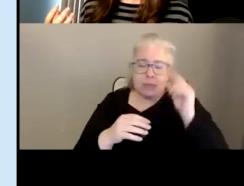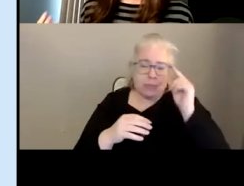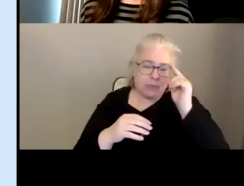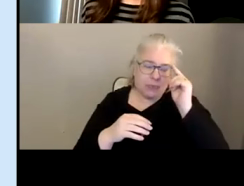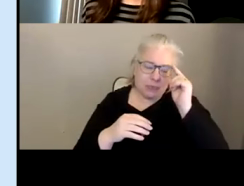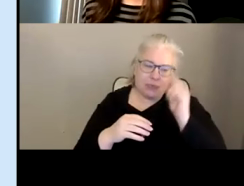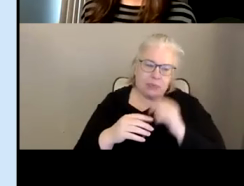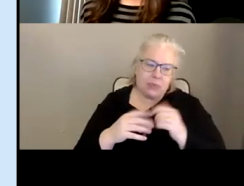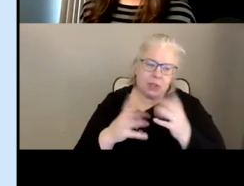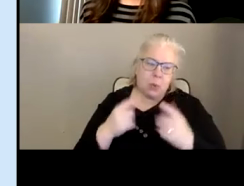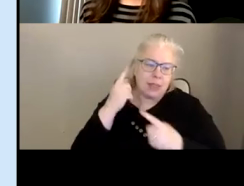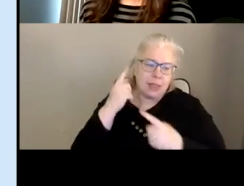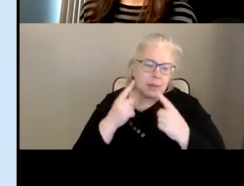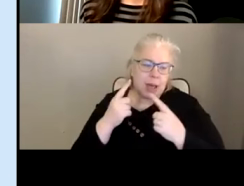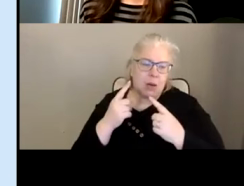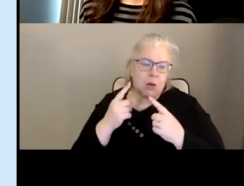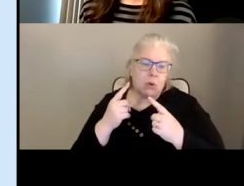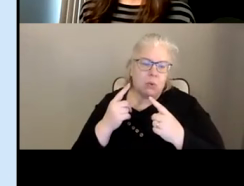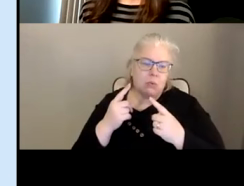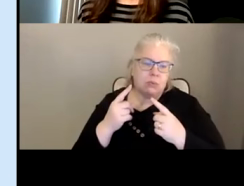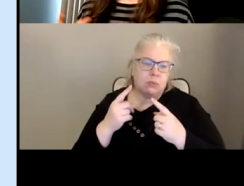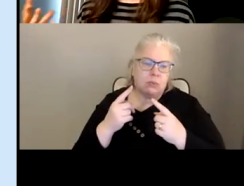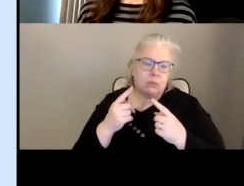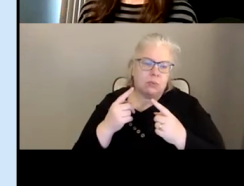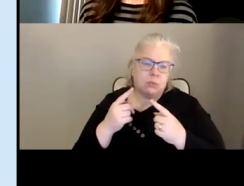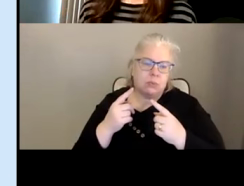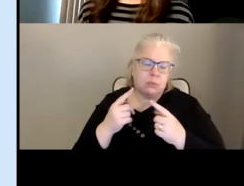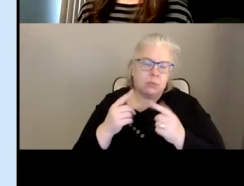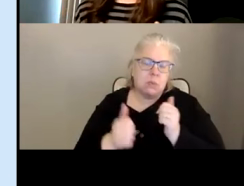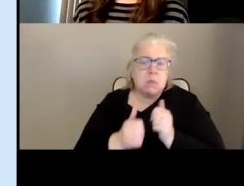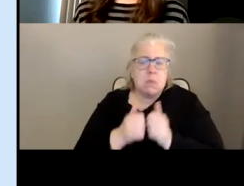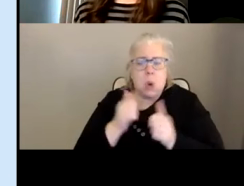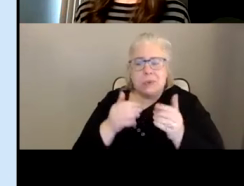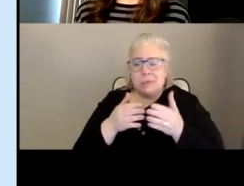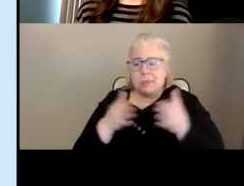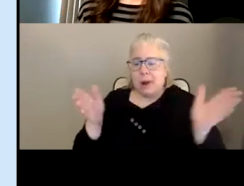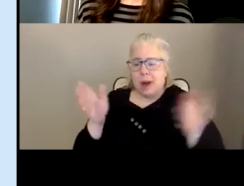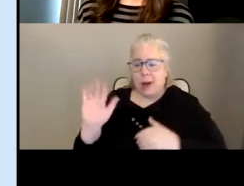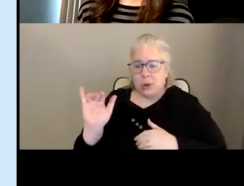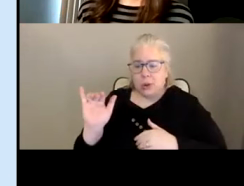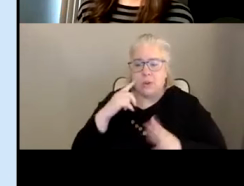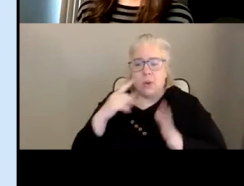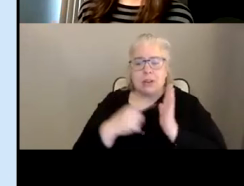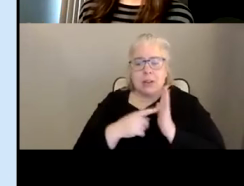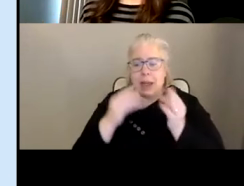You want to think about things that are also the most broad. So the information about your organization